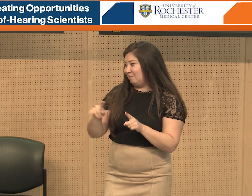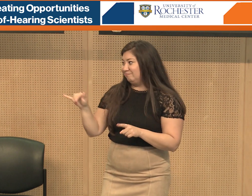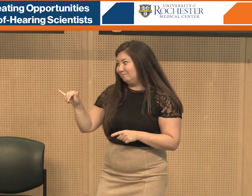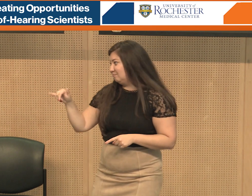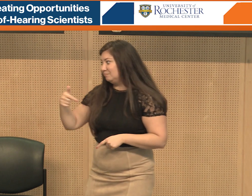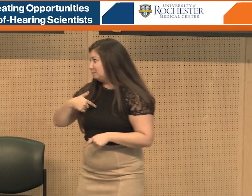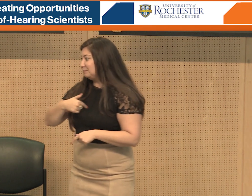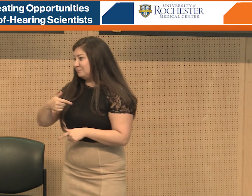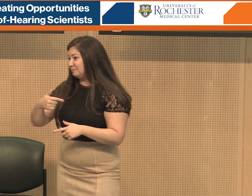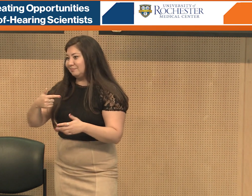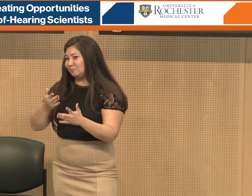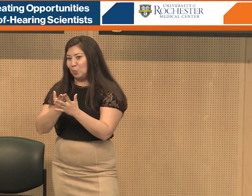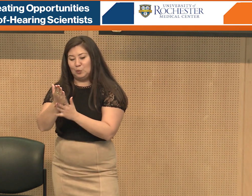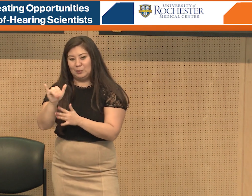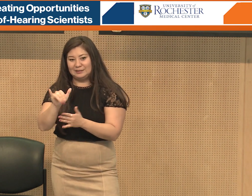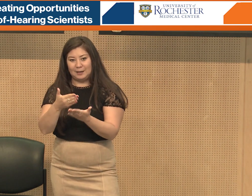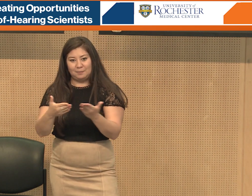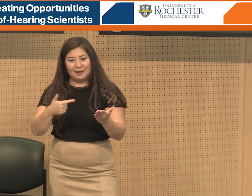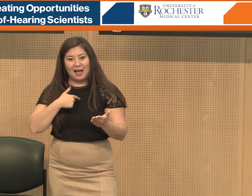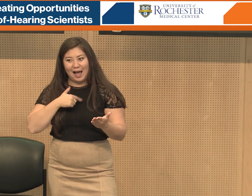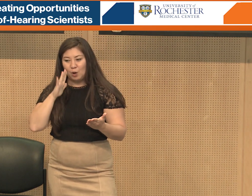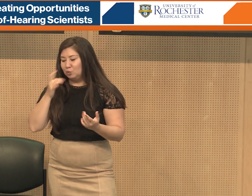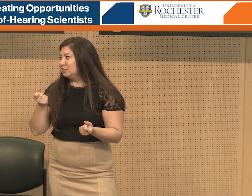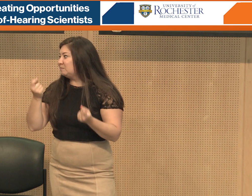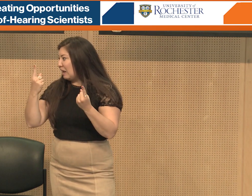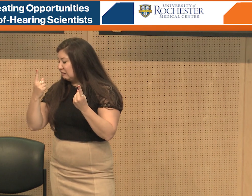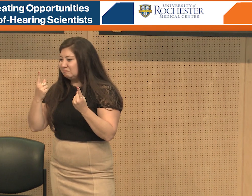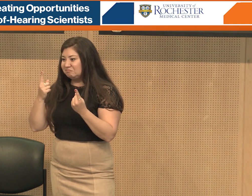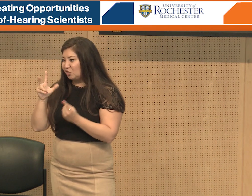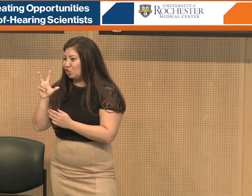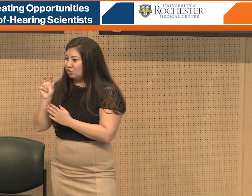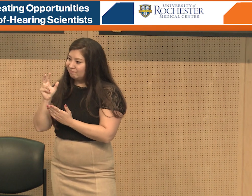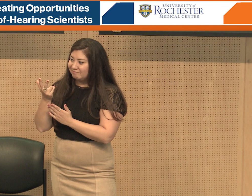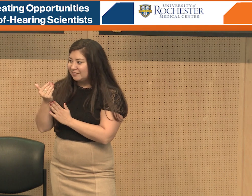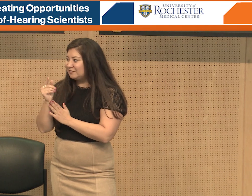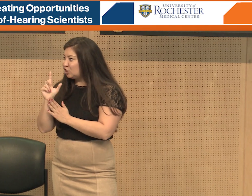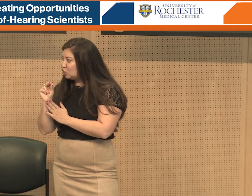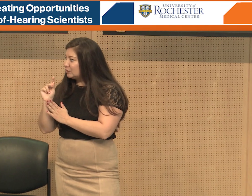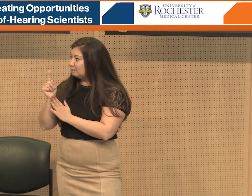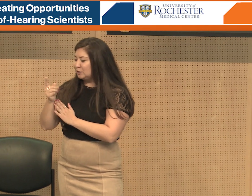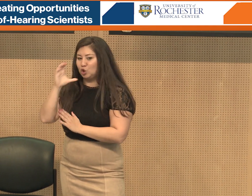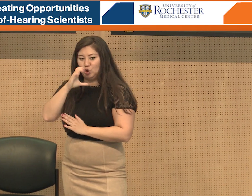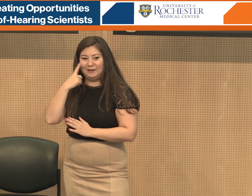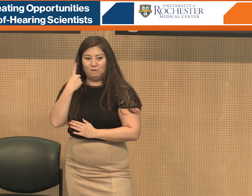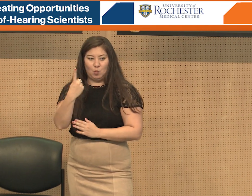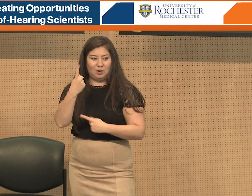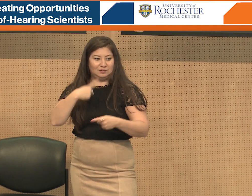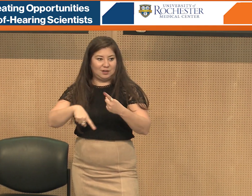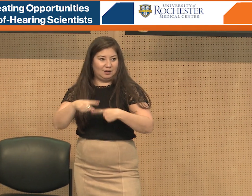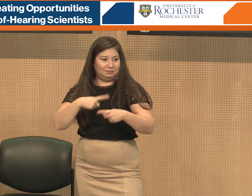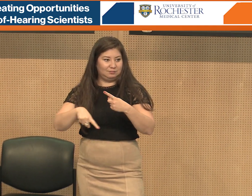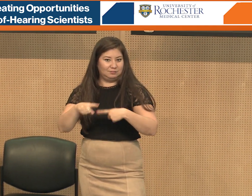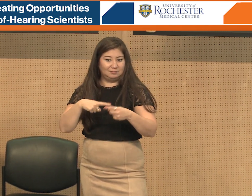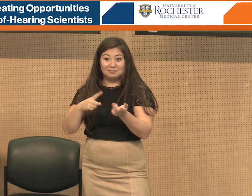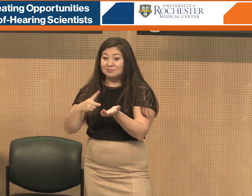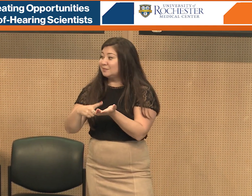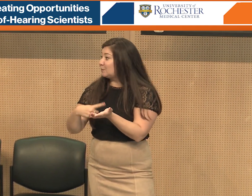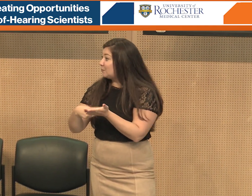I'm not exactly sure what that would look like, but you know, sometimes you might spend